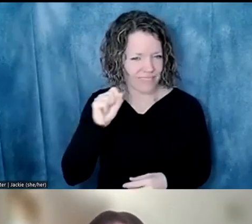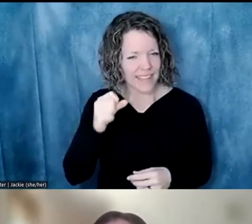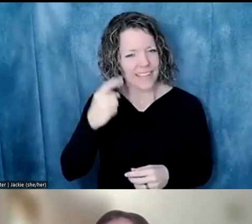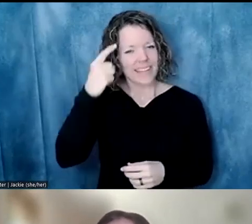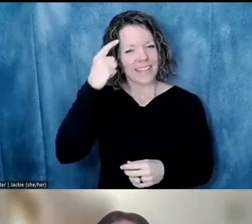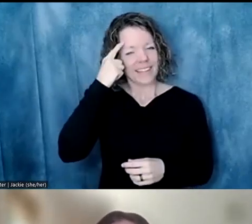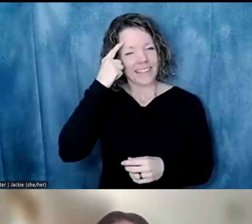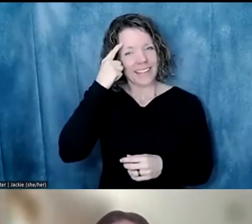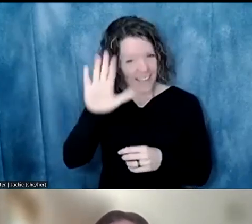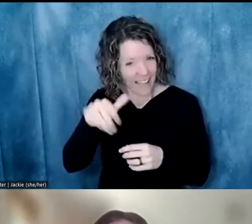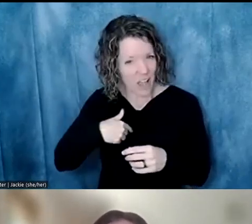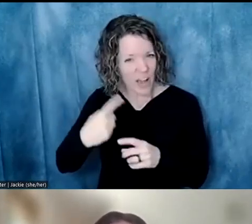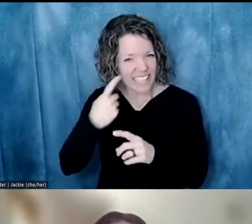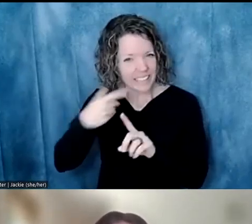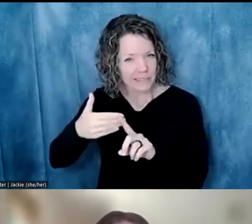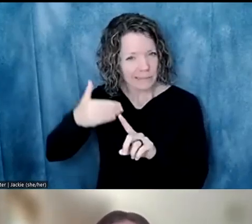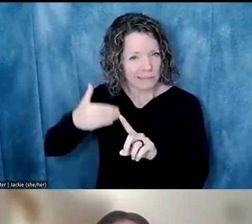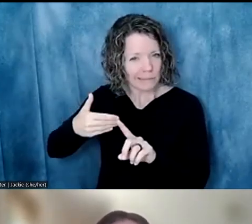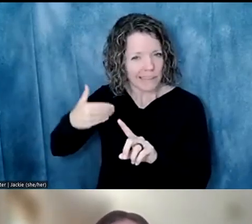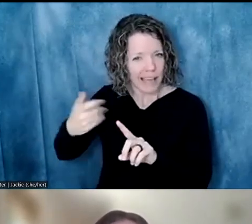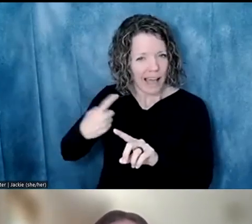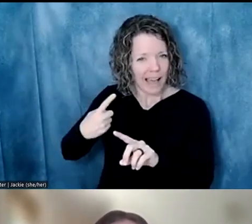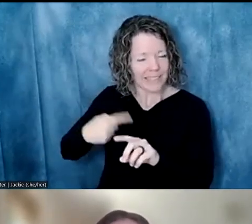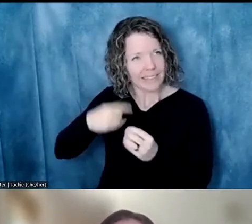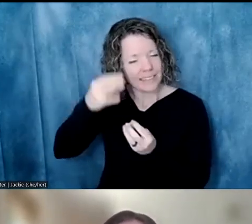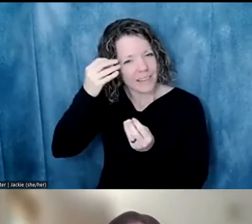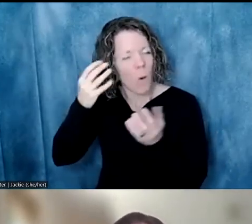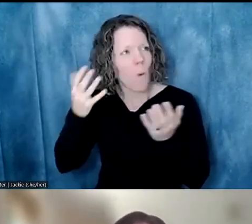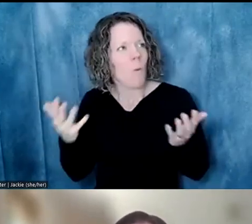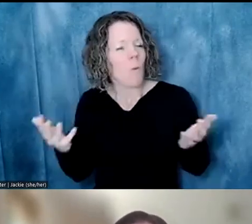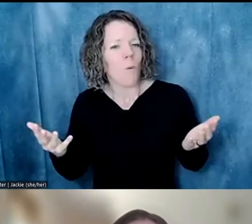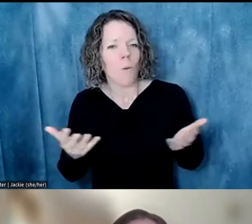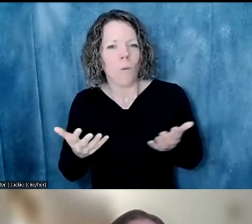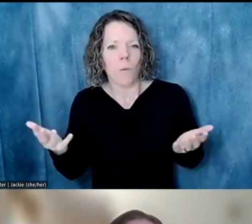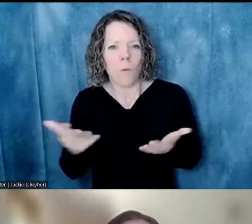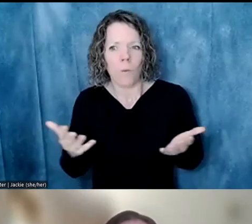before in terms of what can, sort of, is there anything actionable that we can do to address